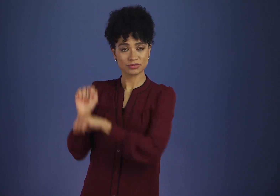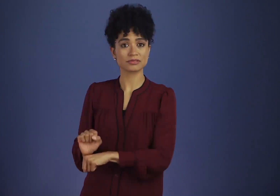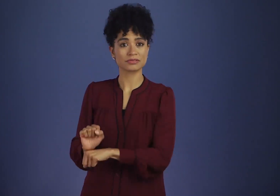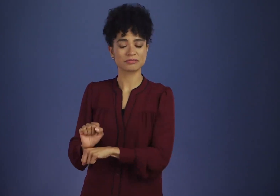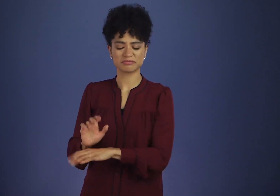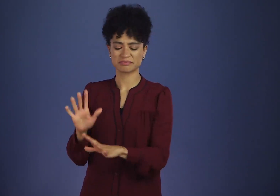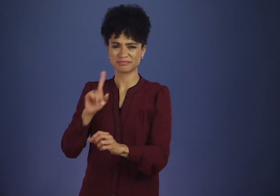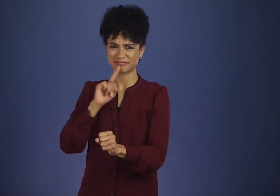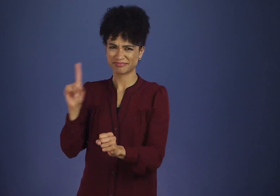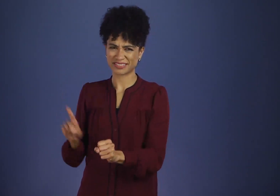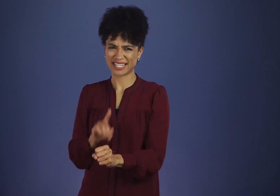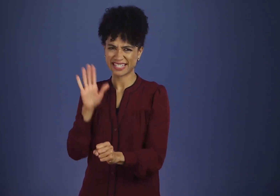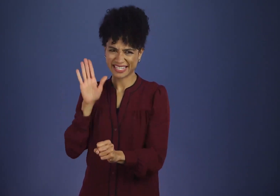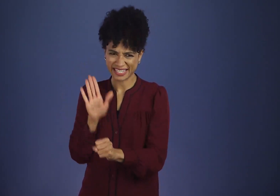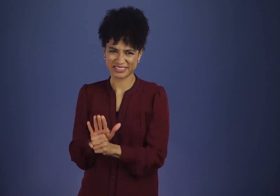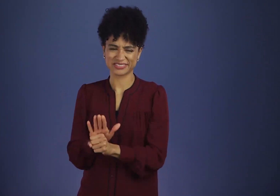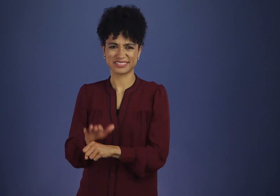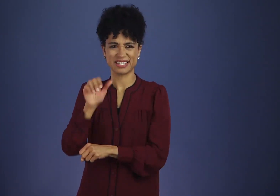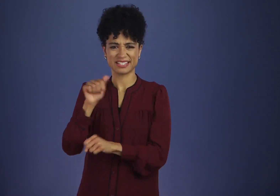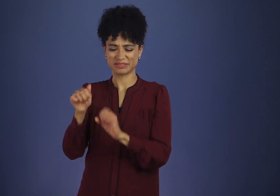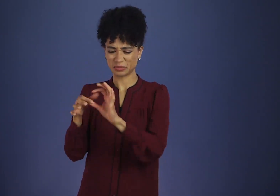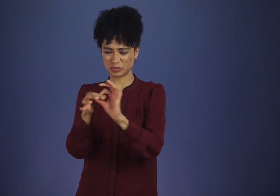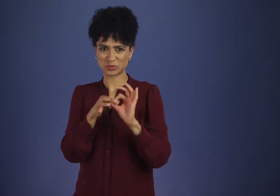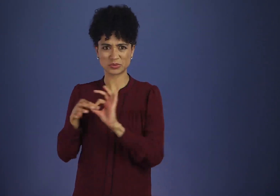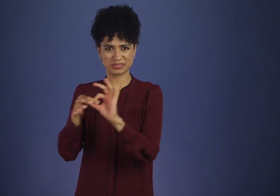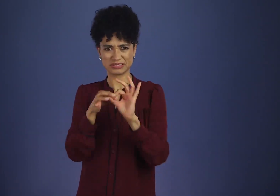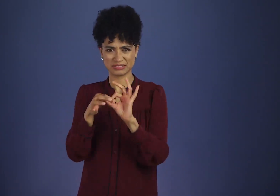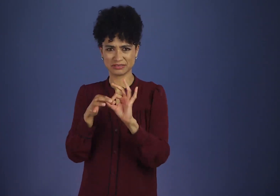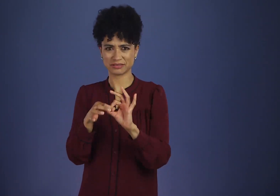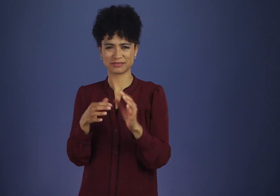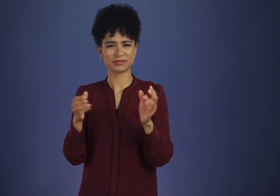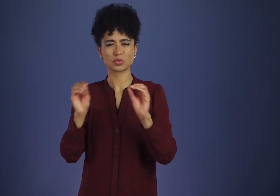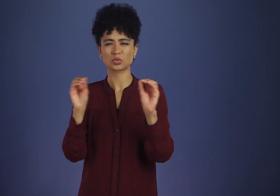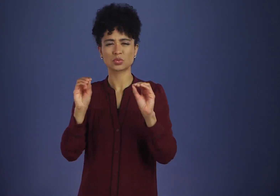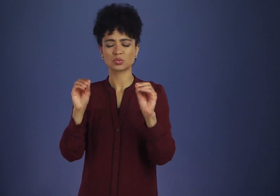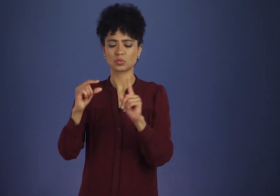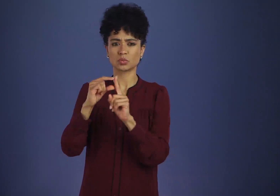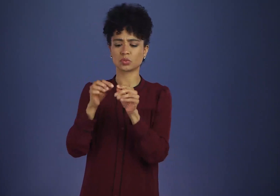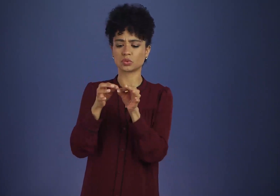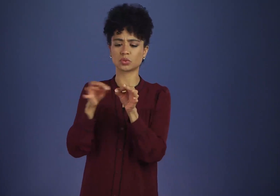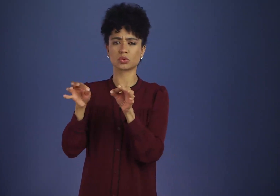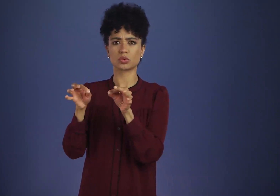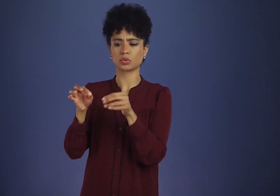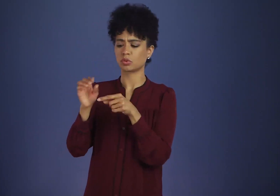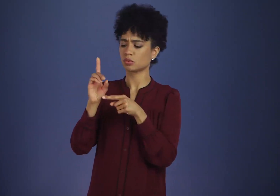the Twelve Traditions which guarantee A.A.’s unity contain not a single “Don’t.”